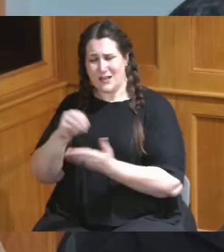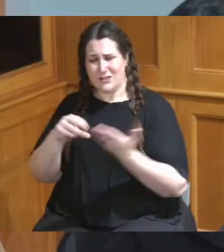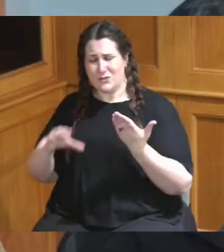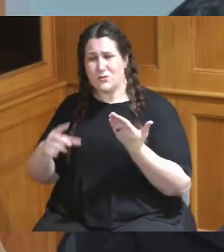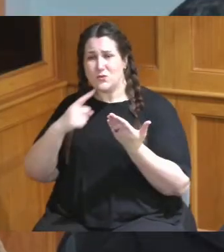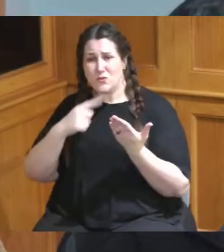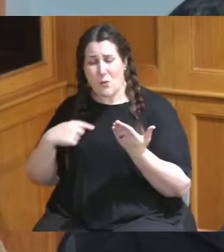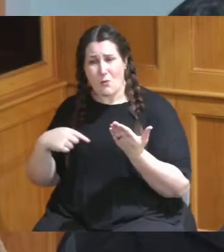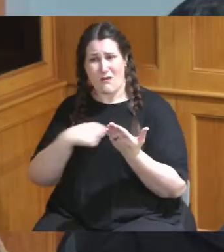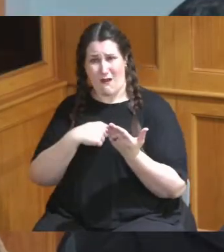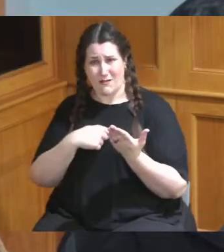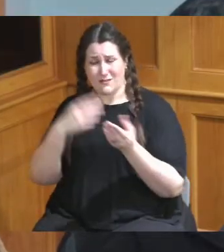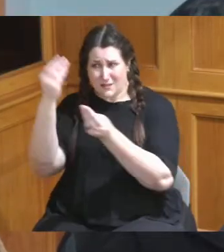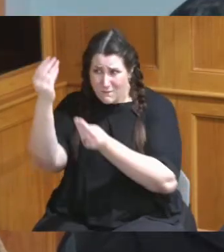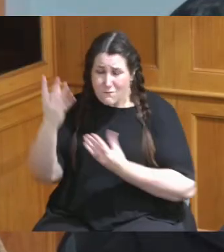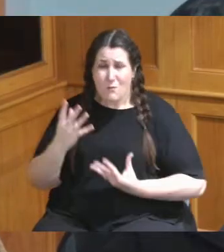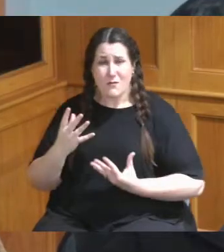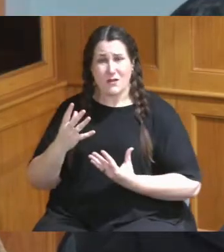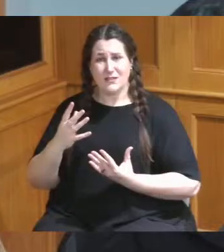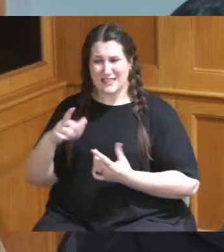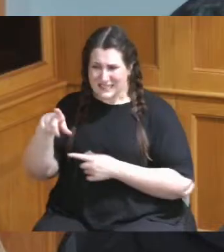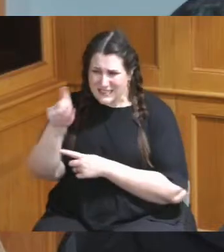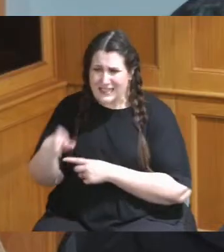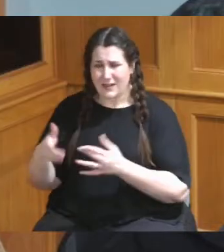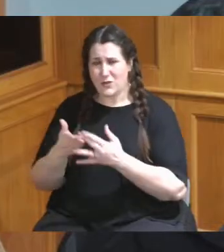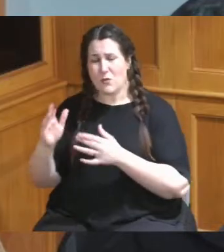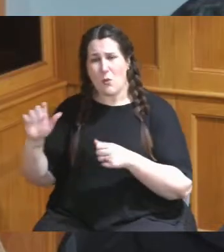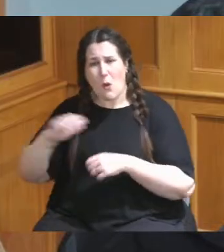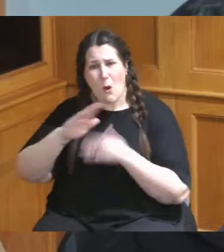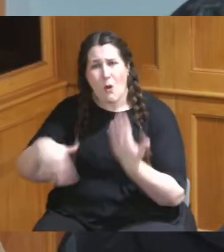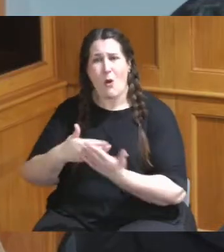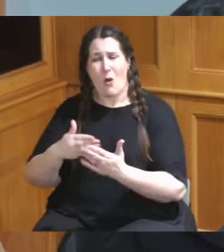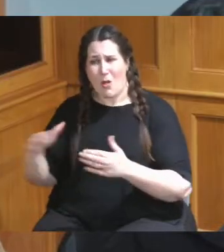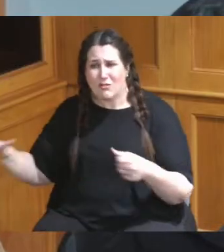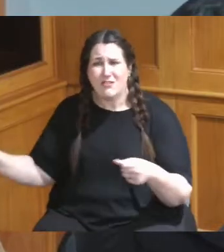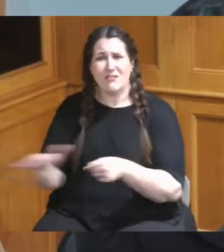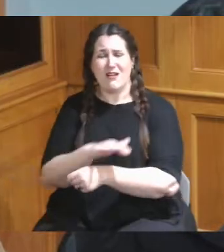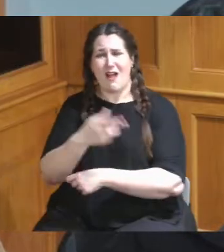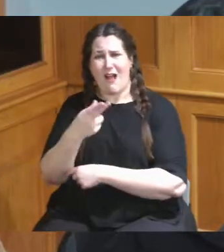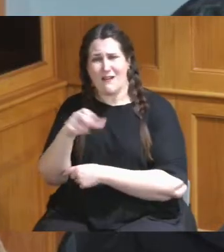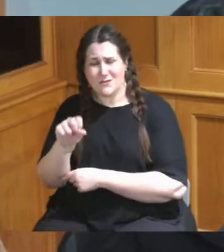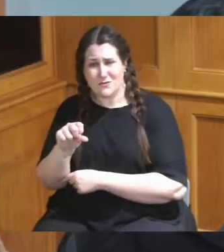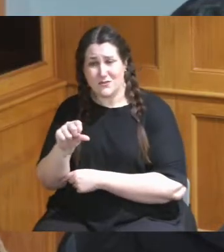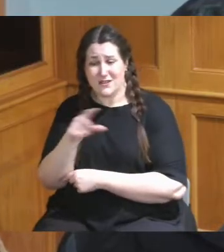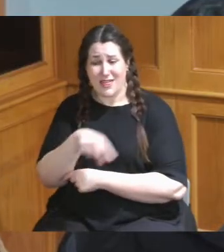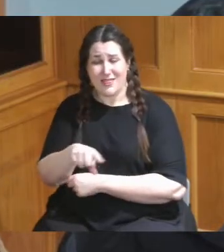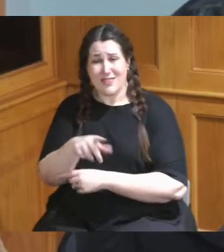all high schools. When we asked what they learned during some of their sessions, they replied, "How